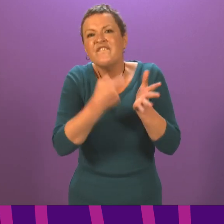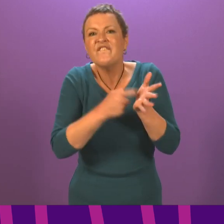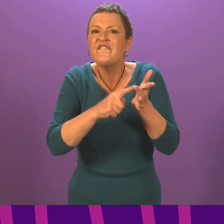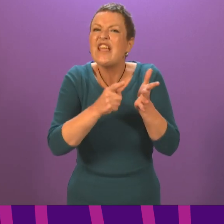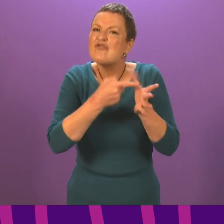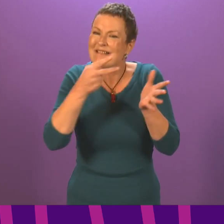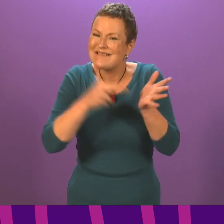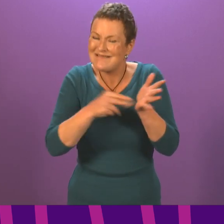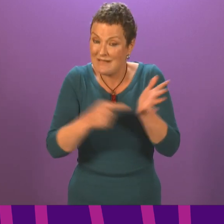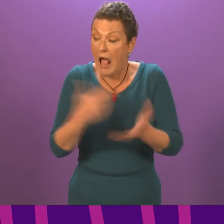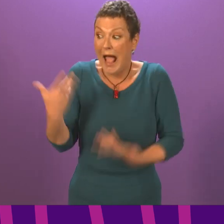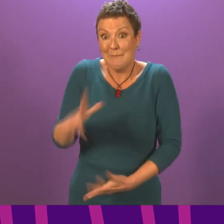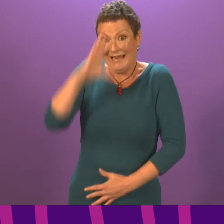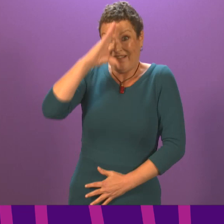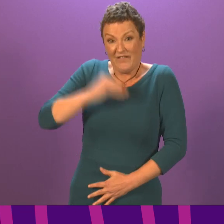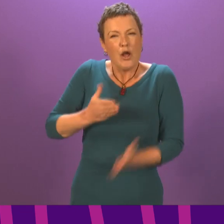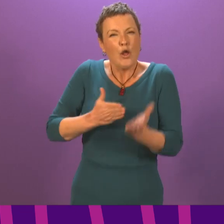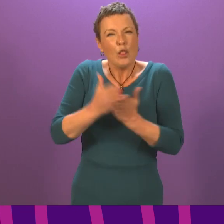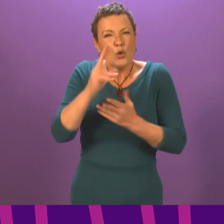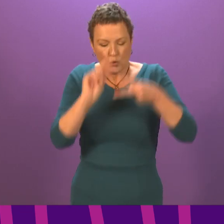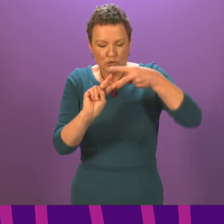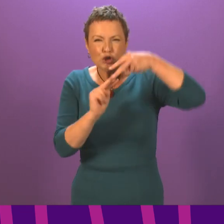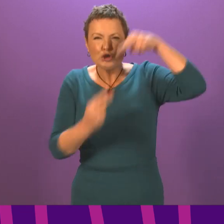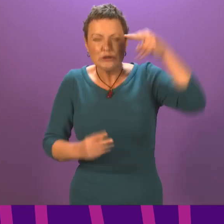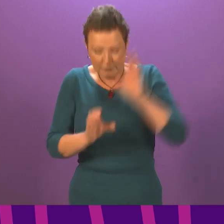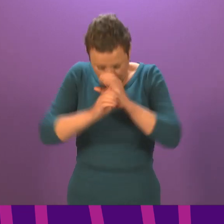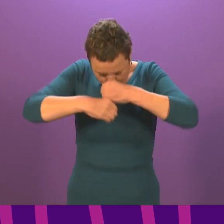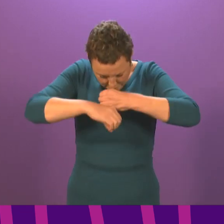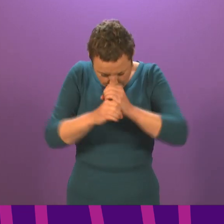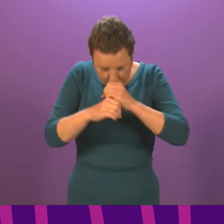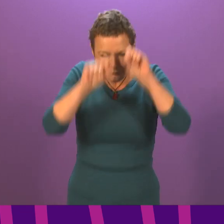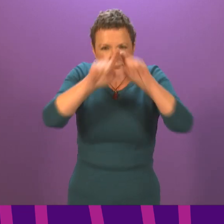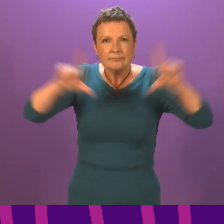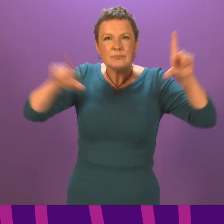that, through genomic sequencing, nine cases of the new variant have been identified in